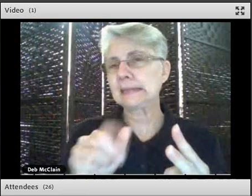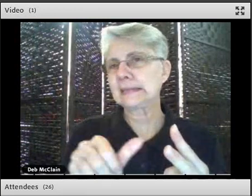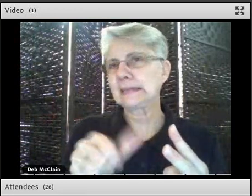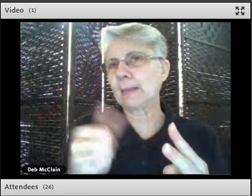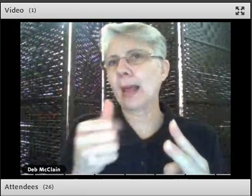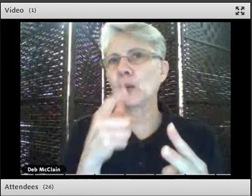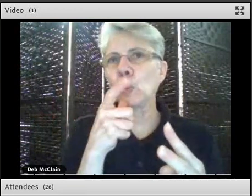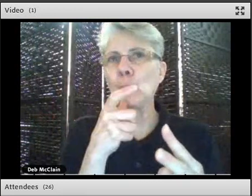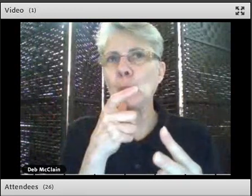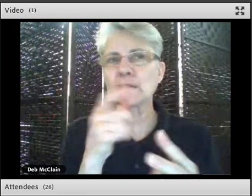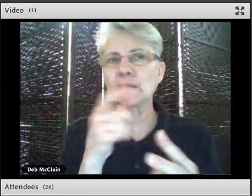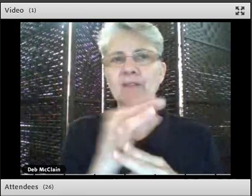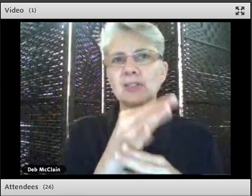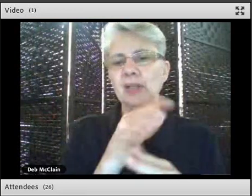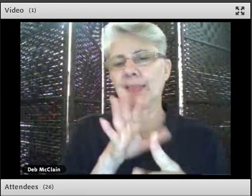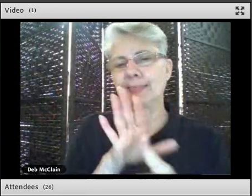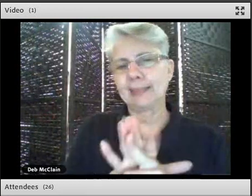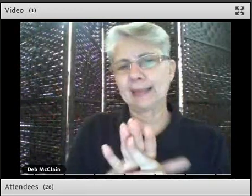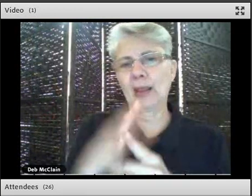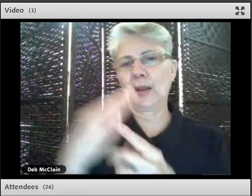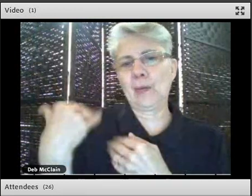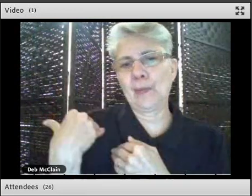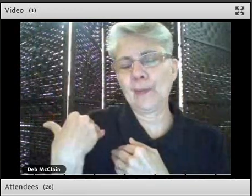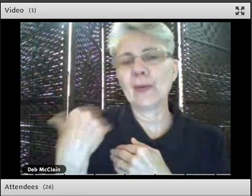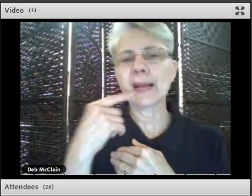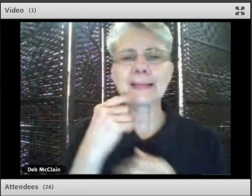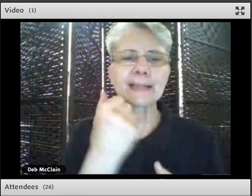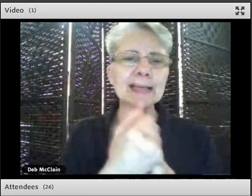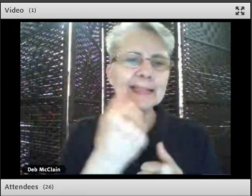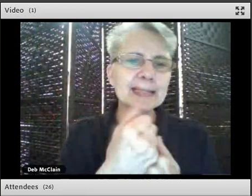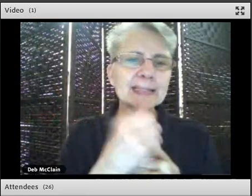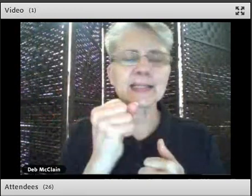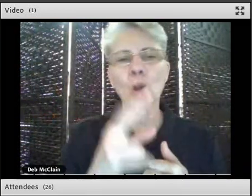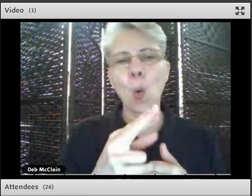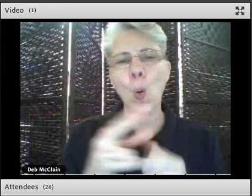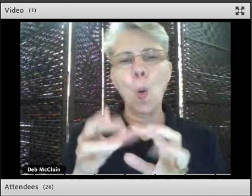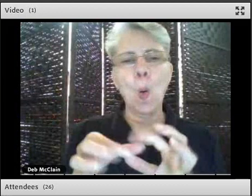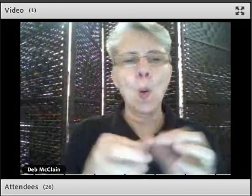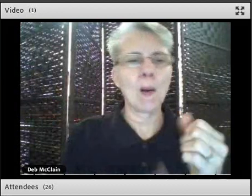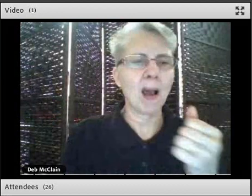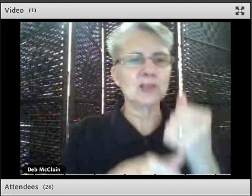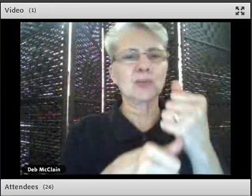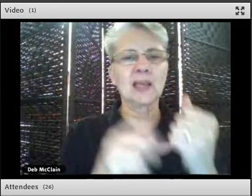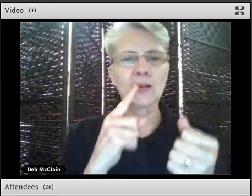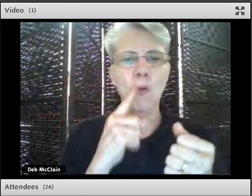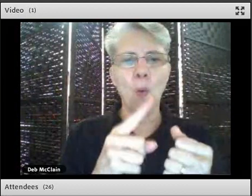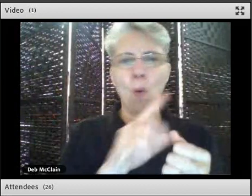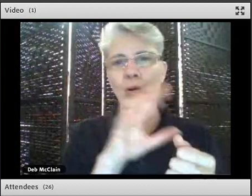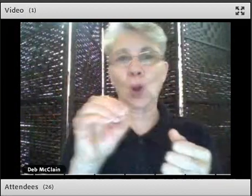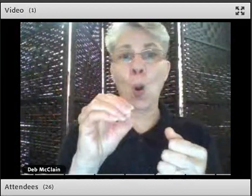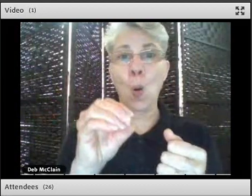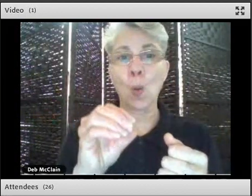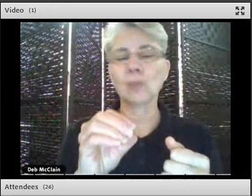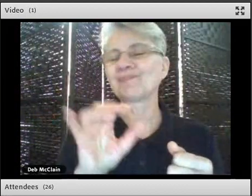or associate or "co-," those you can ignore. They're not considered significant.